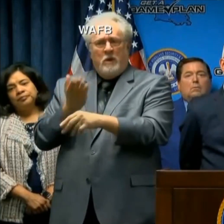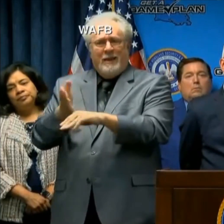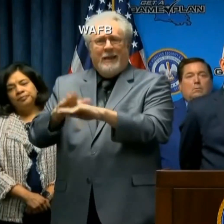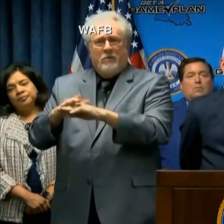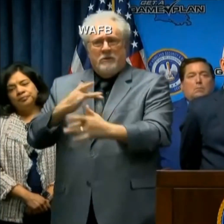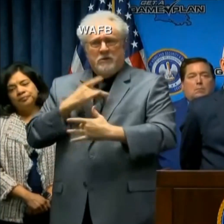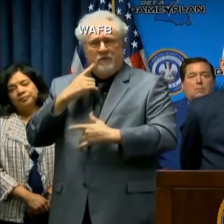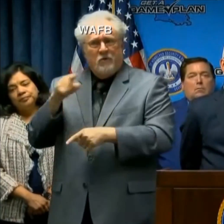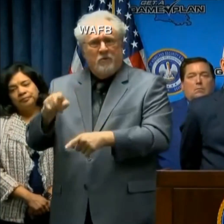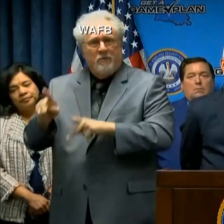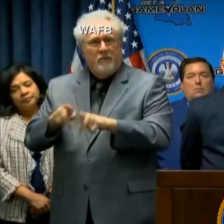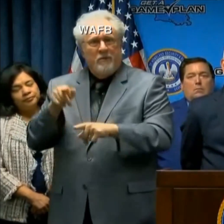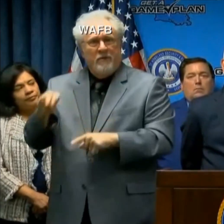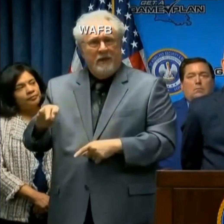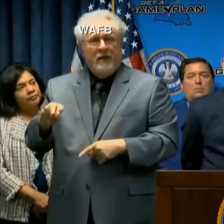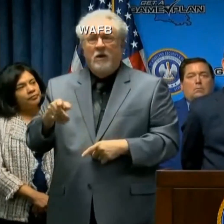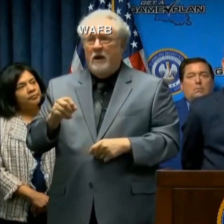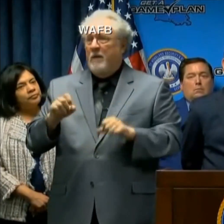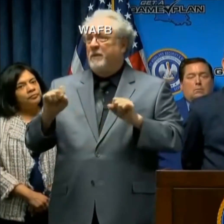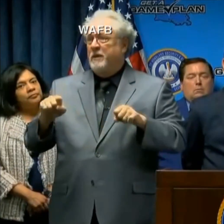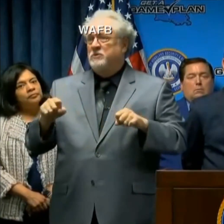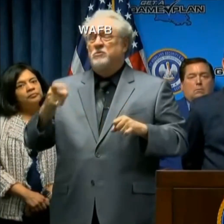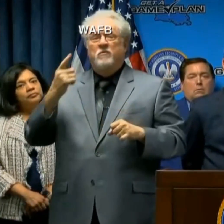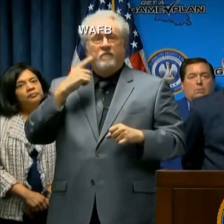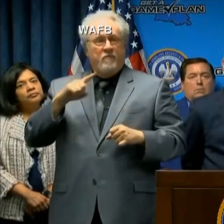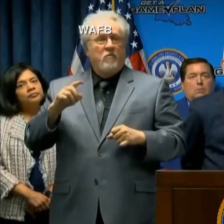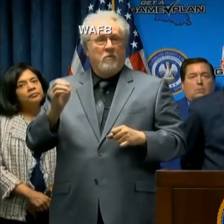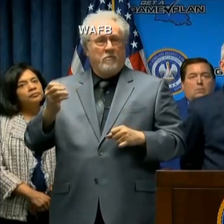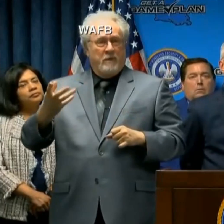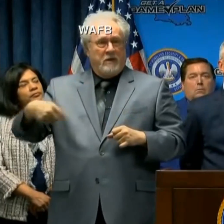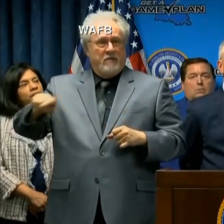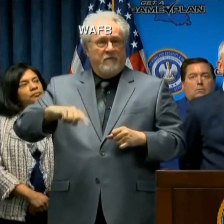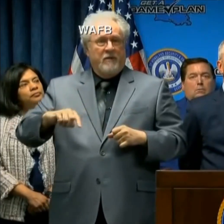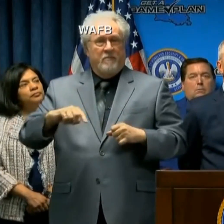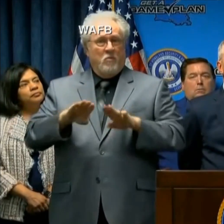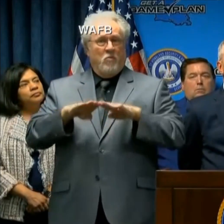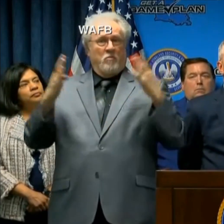those residents and the potential for many of them being vulnerable to more